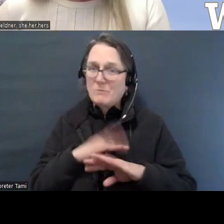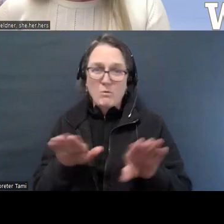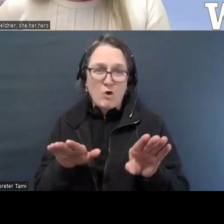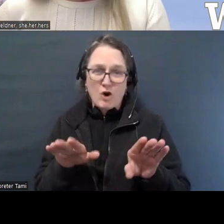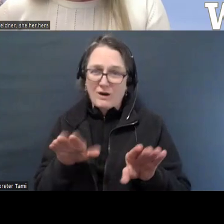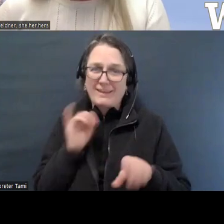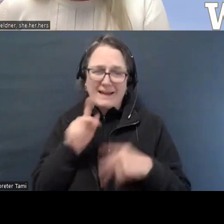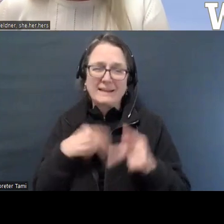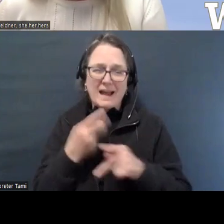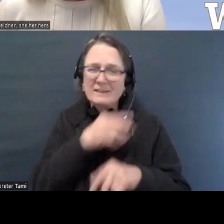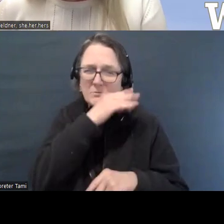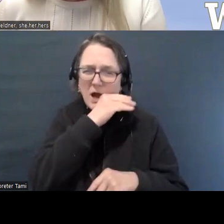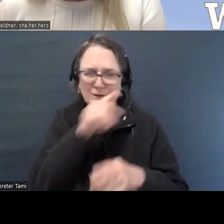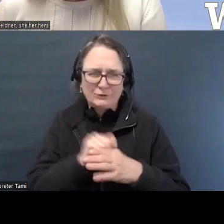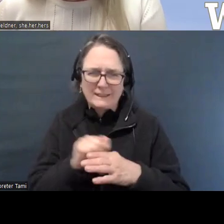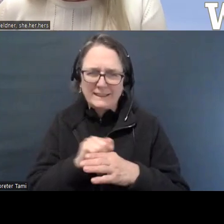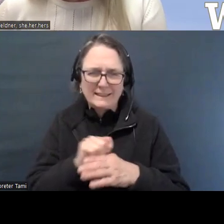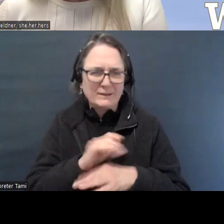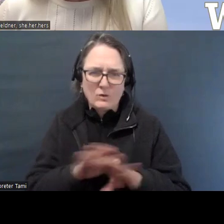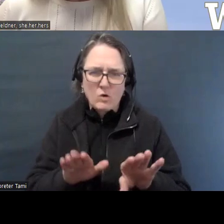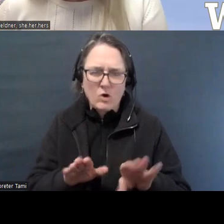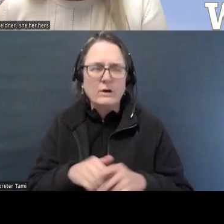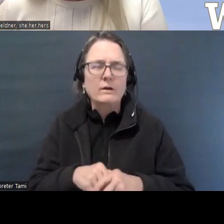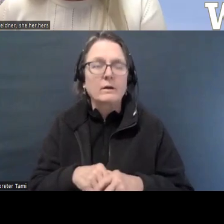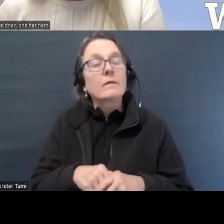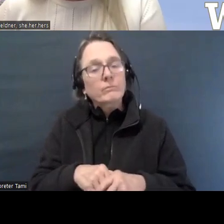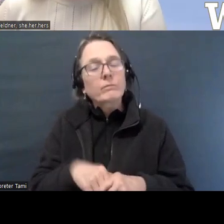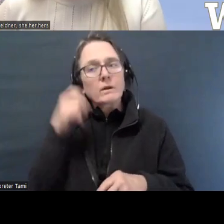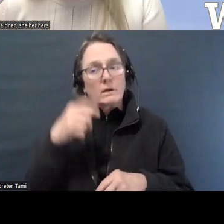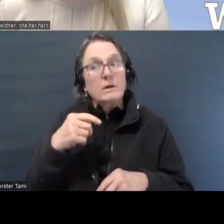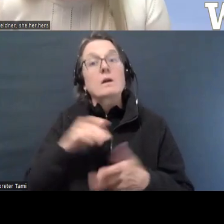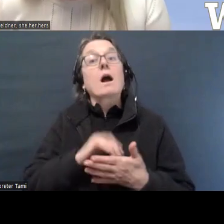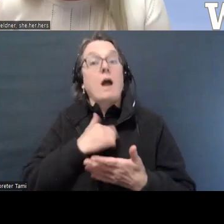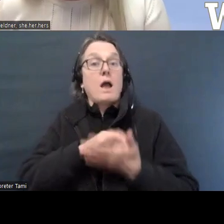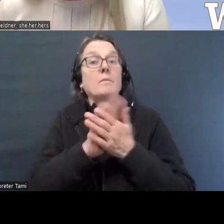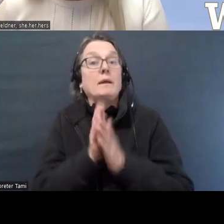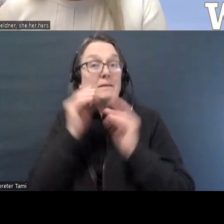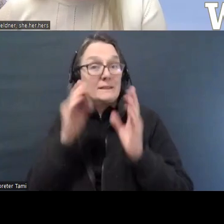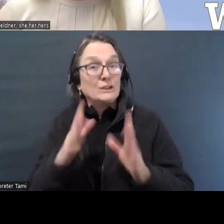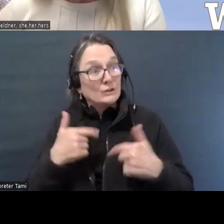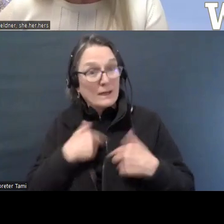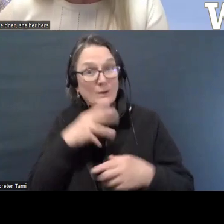And you know, in fact, when I was first teaching, I would include them myself, right? This was before I went back